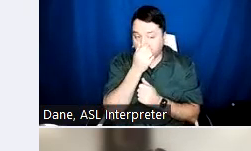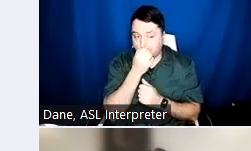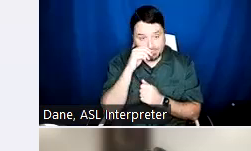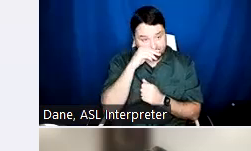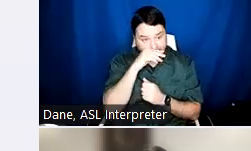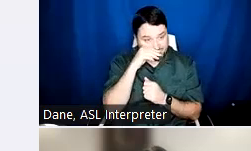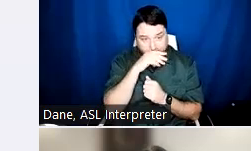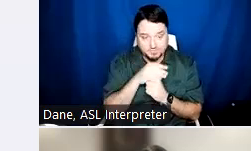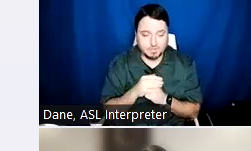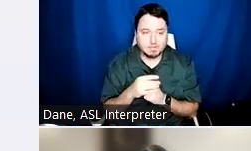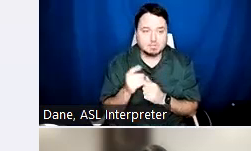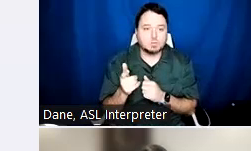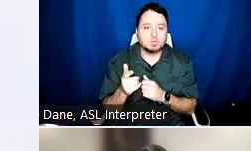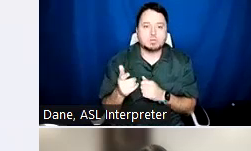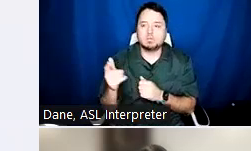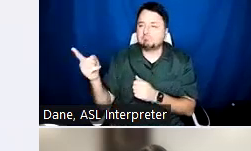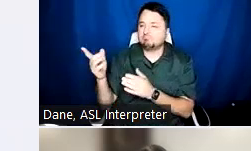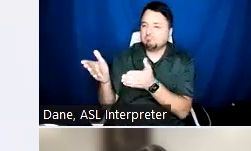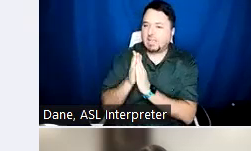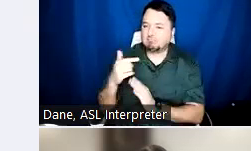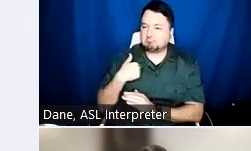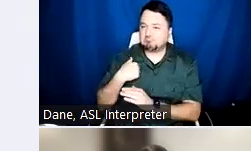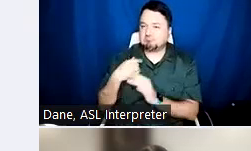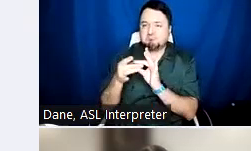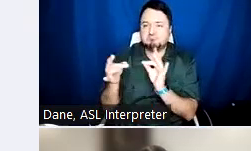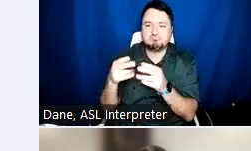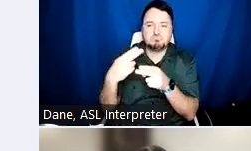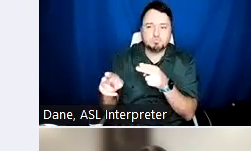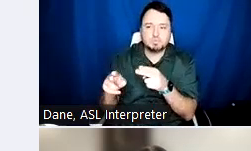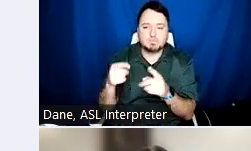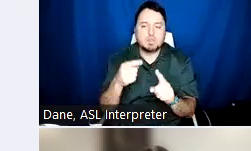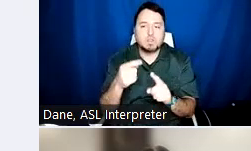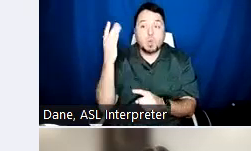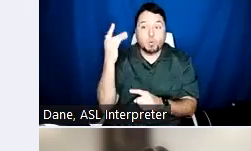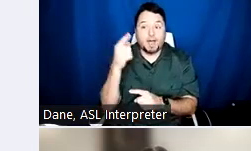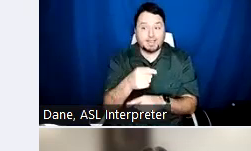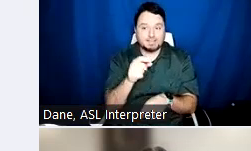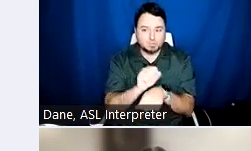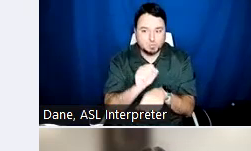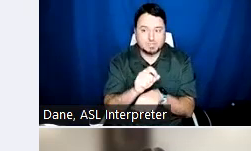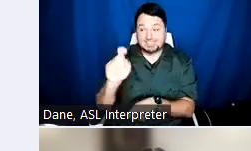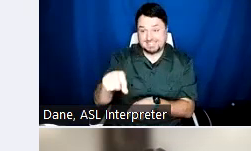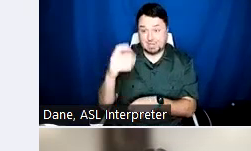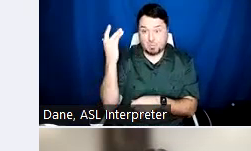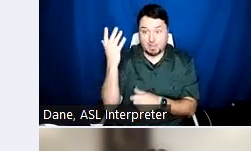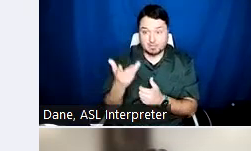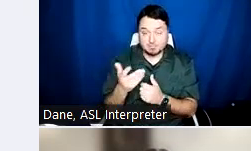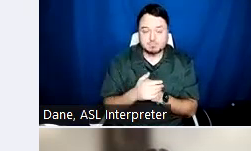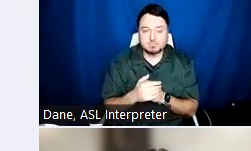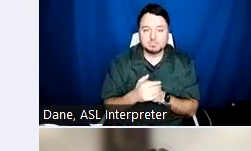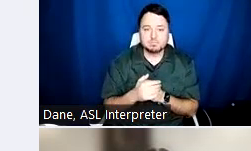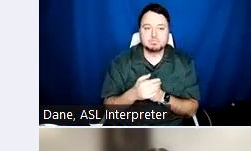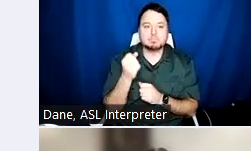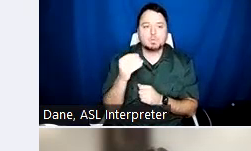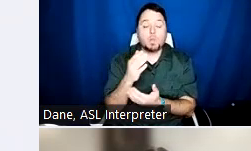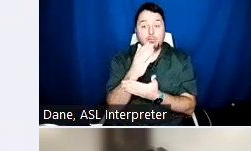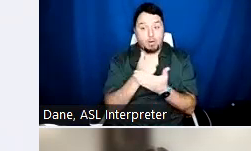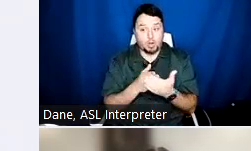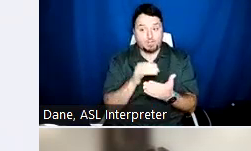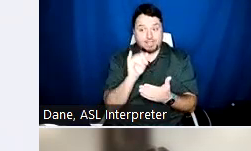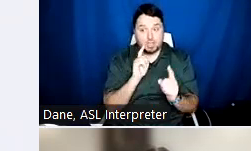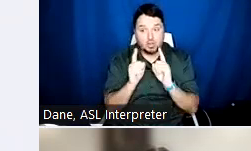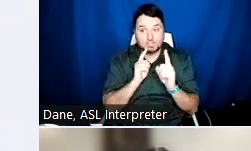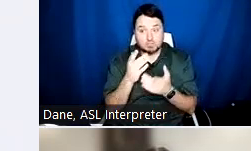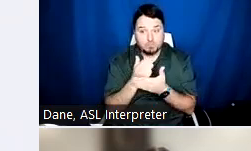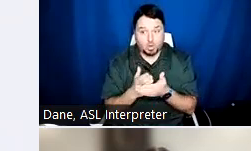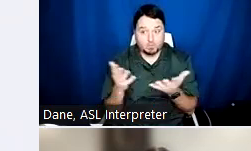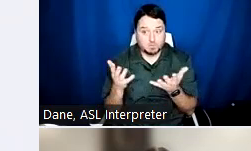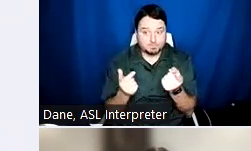So we were asked to talk briefly about why this work is needed. Part of that conversation is to